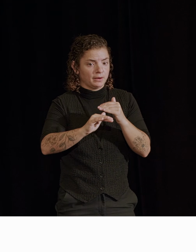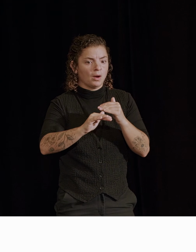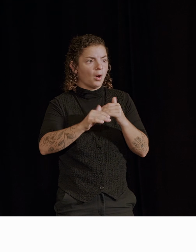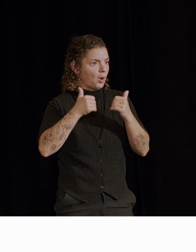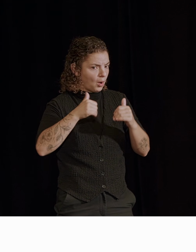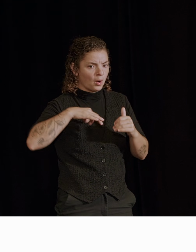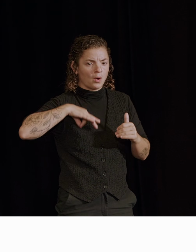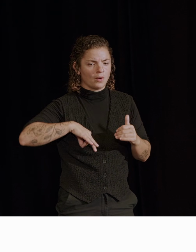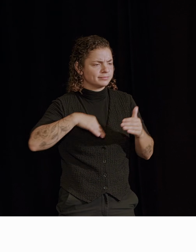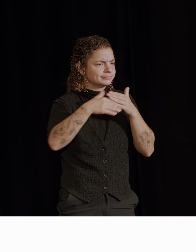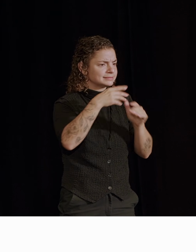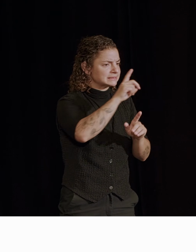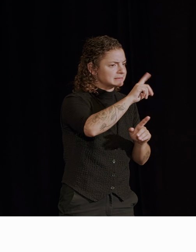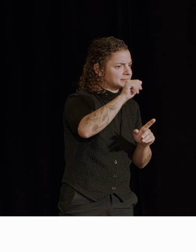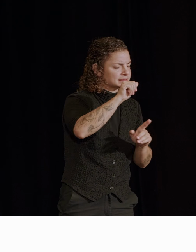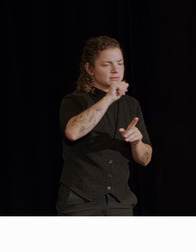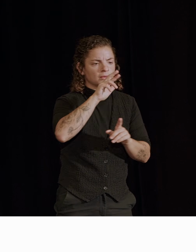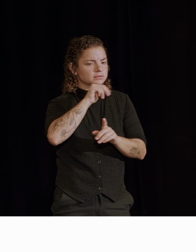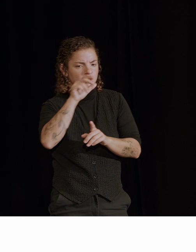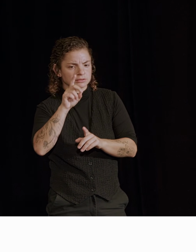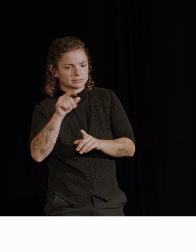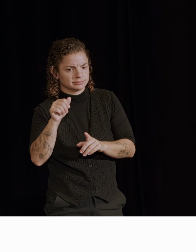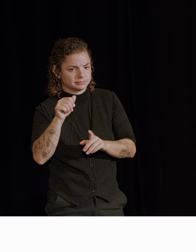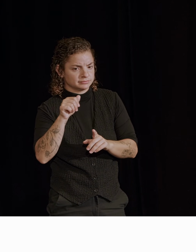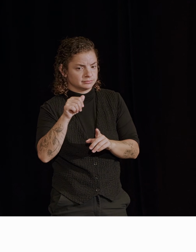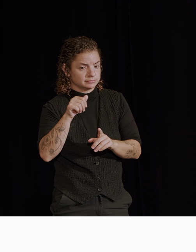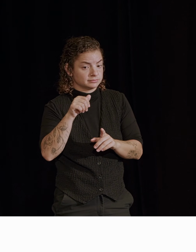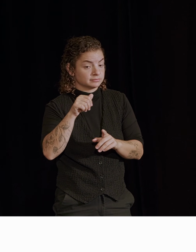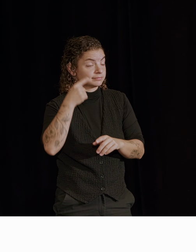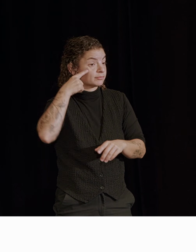If you've used luggage or a shopping cart or a stroller,